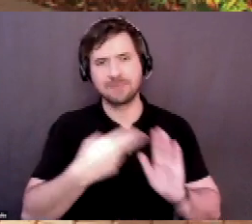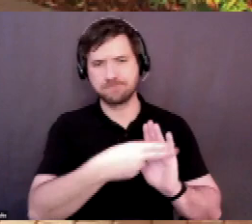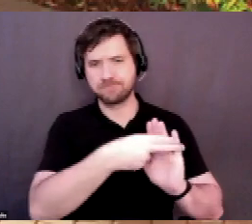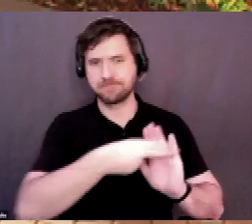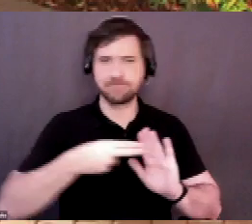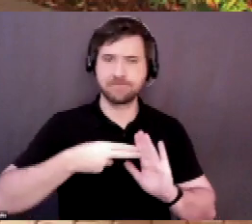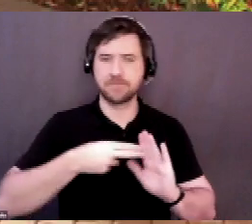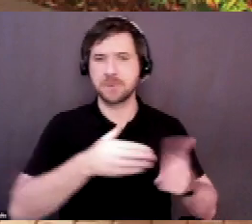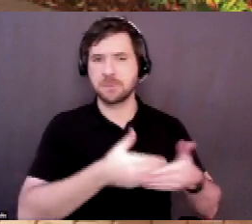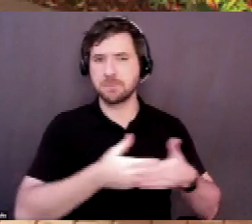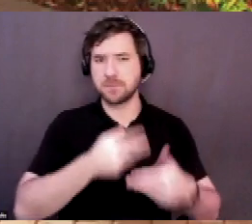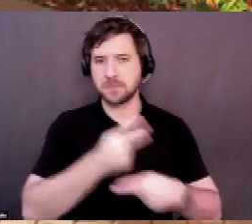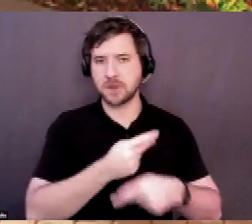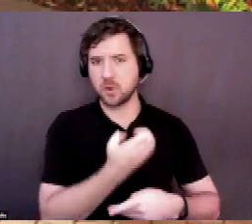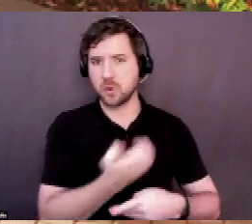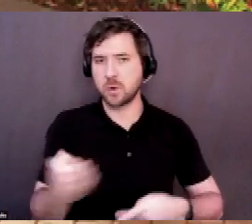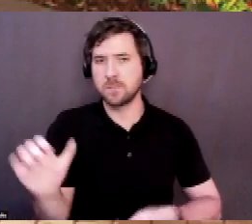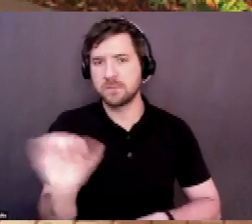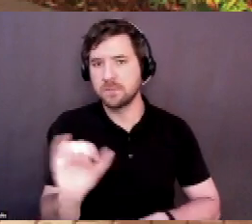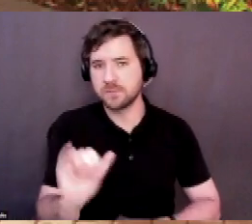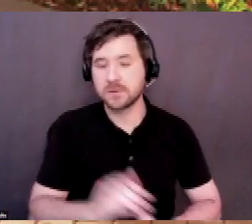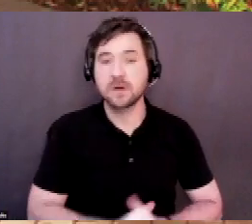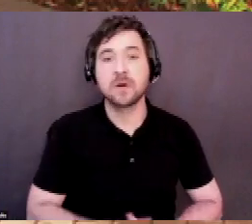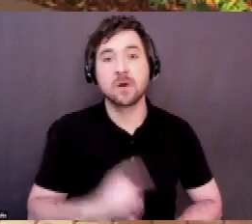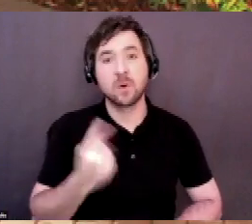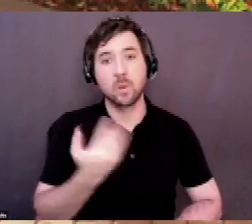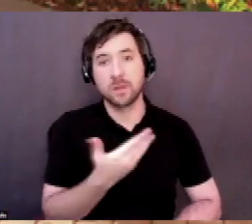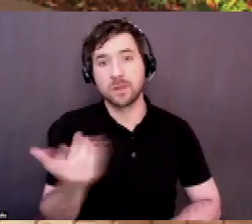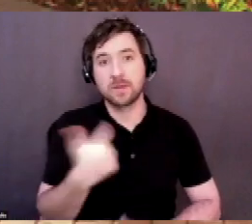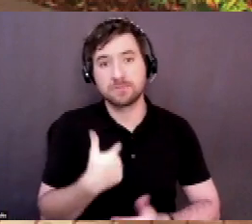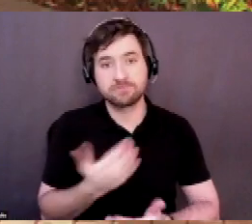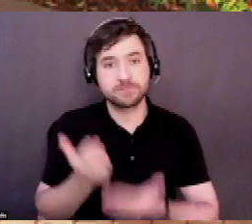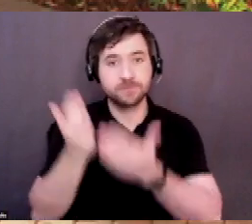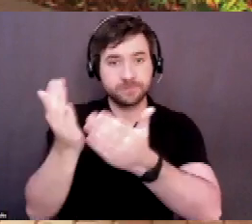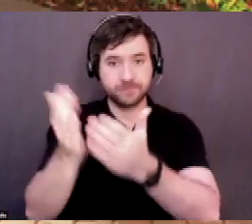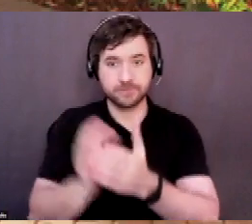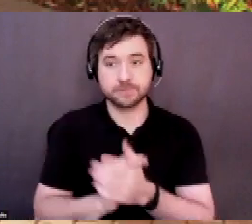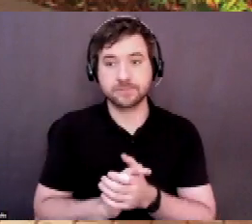One thing I suggest is to look at